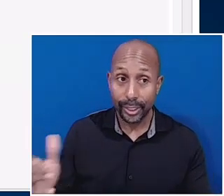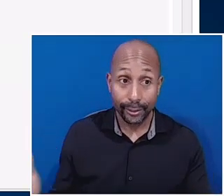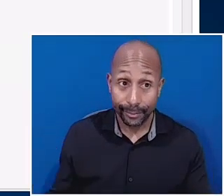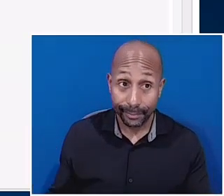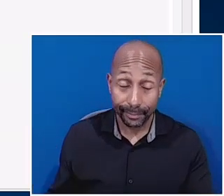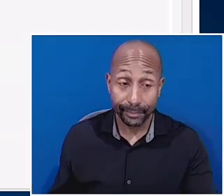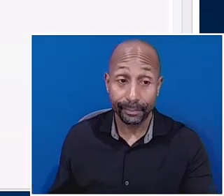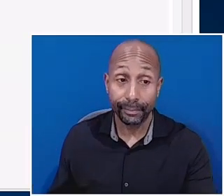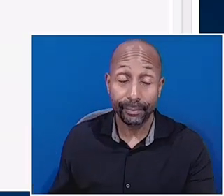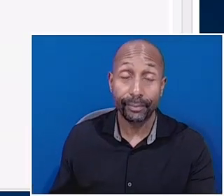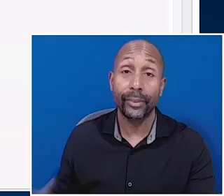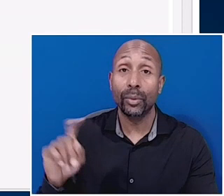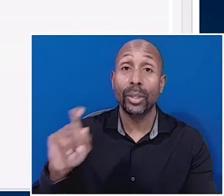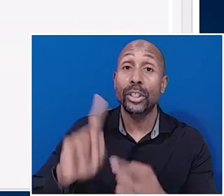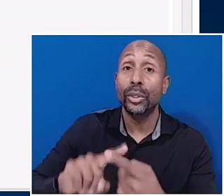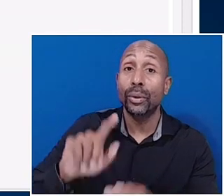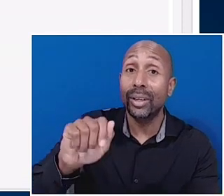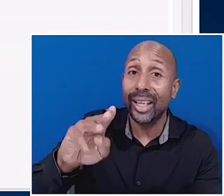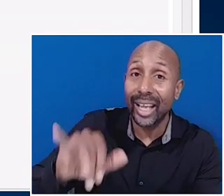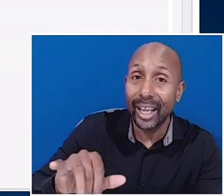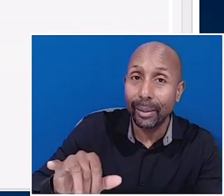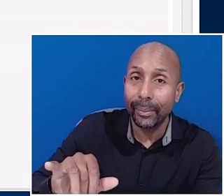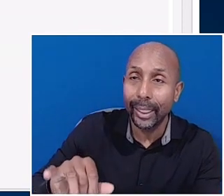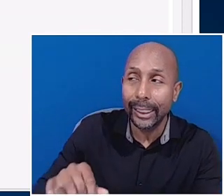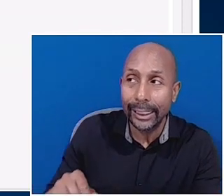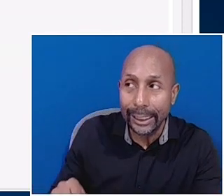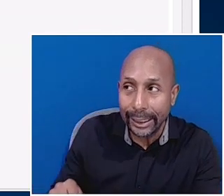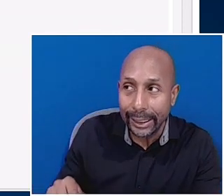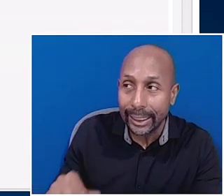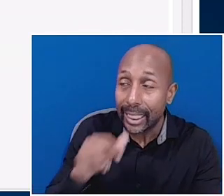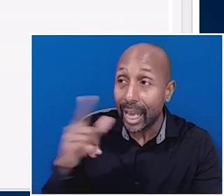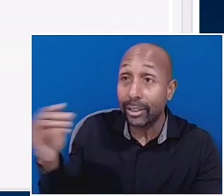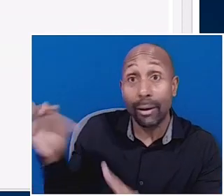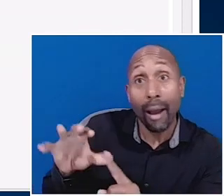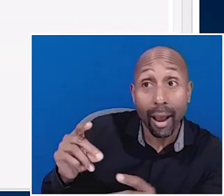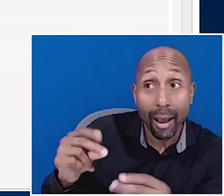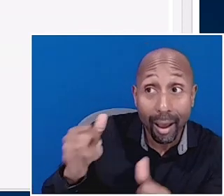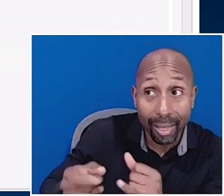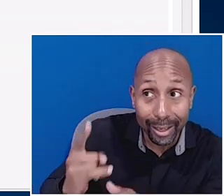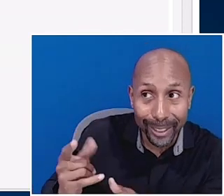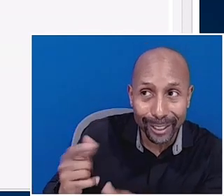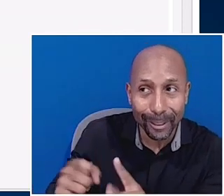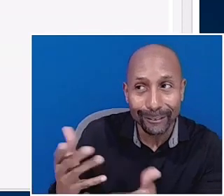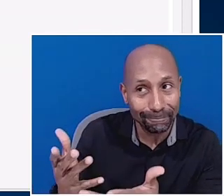Not to throw you under the bus, Amy, or anything like that, but- It's fine, I waited all week.